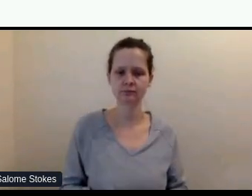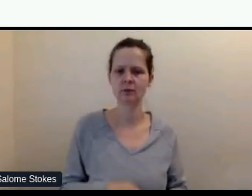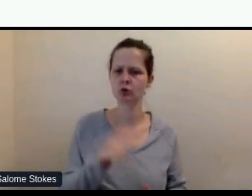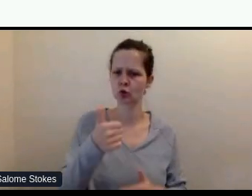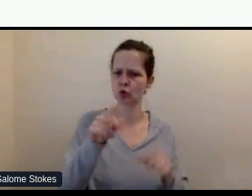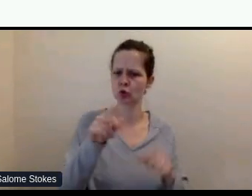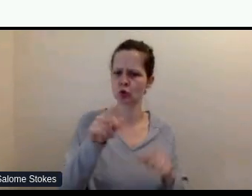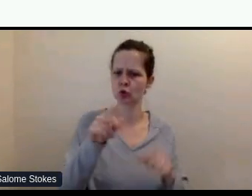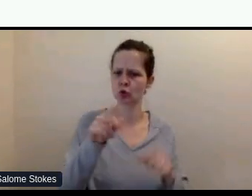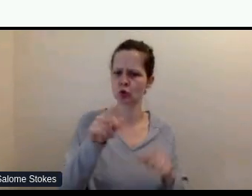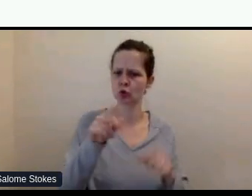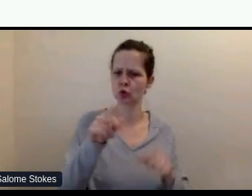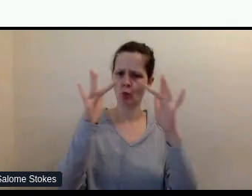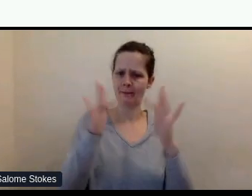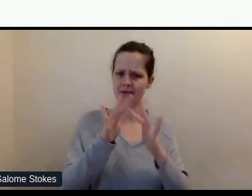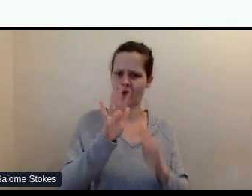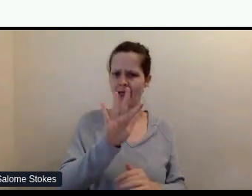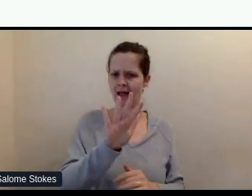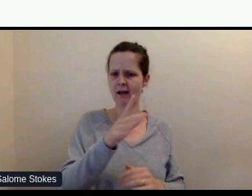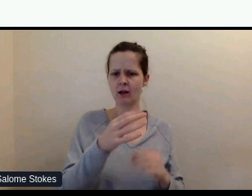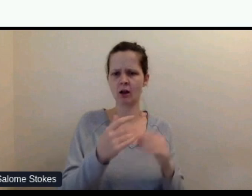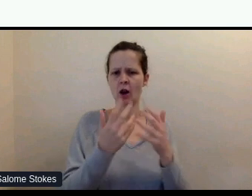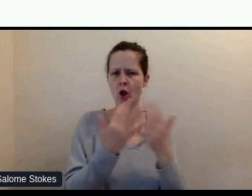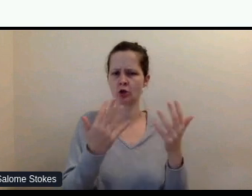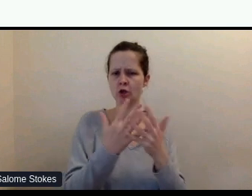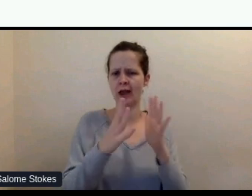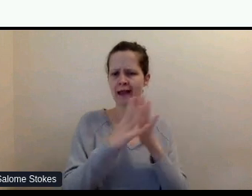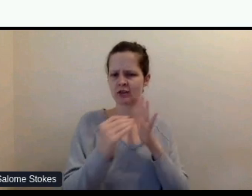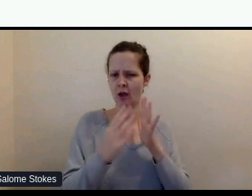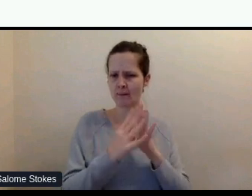is full of lots of examples of different sorts of combo boxes